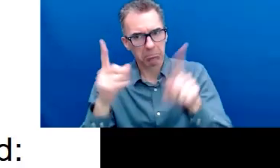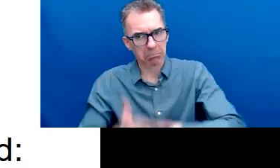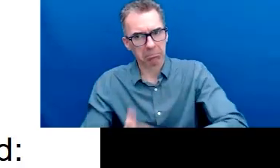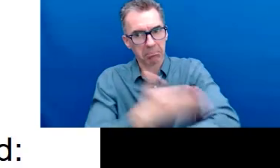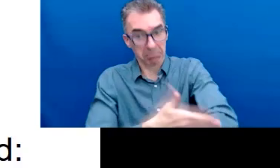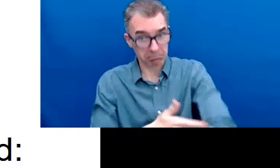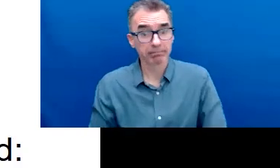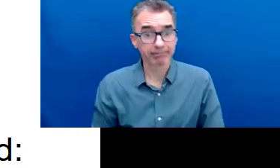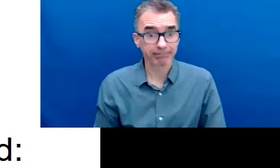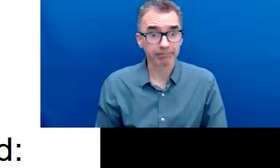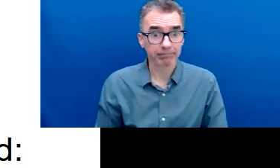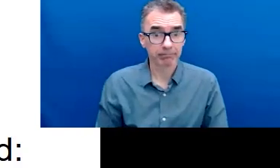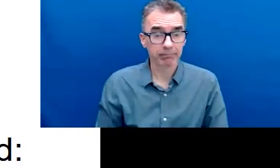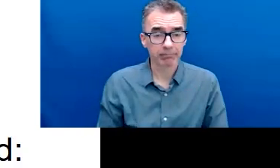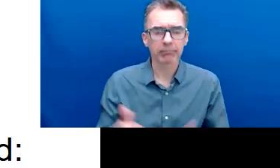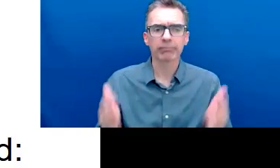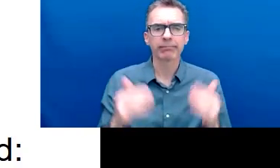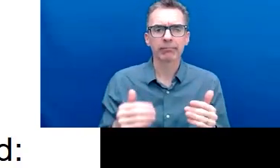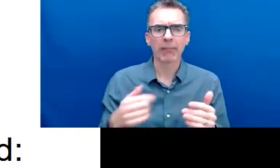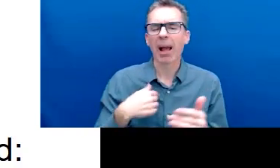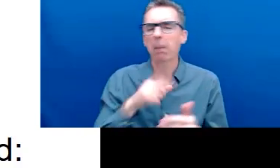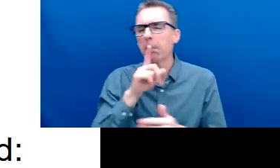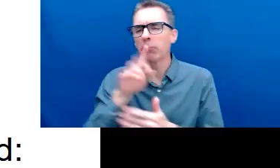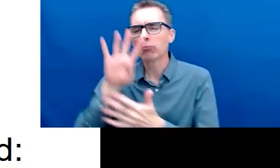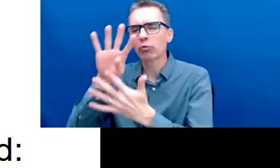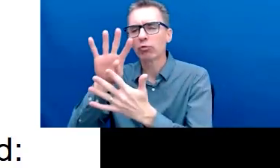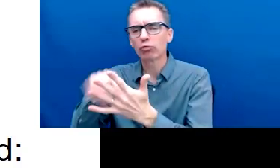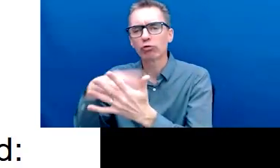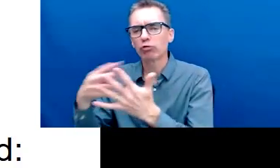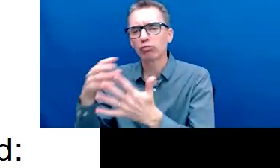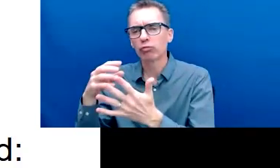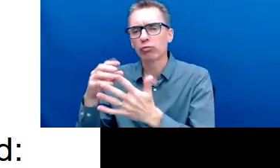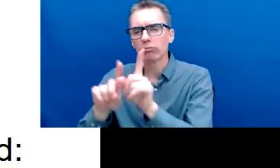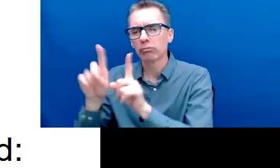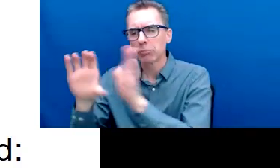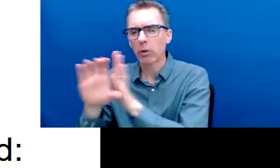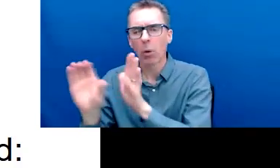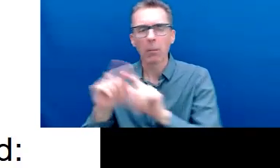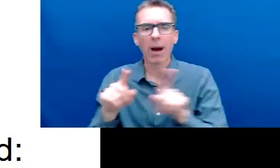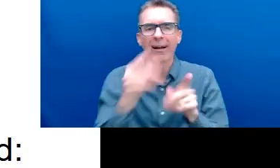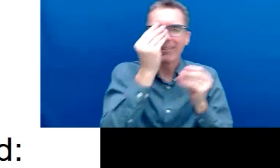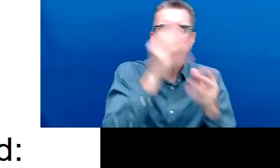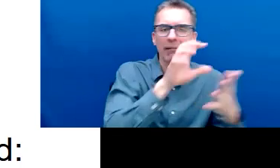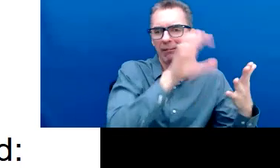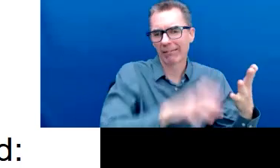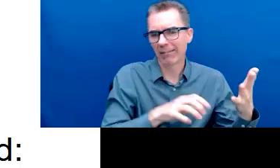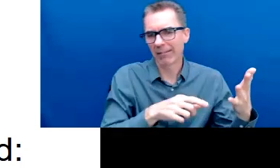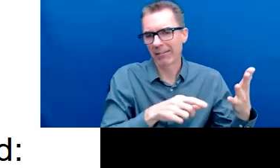didn't make a chart because was too much, but this is a little bit more of the data, the same data that we saw in the chart.